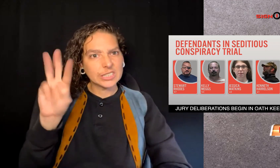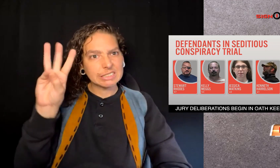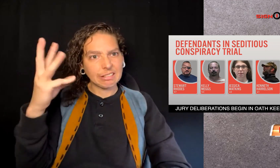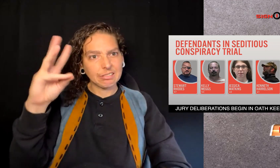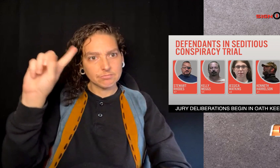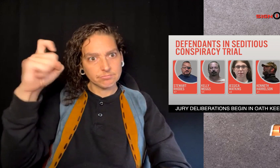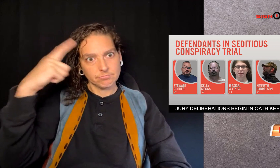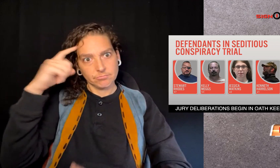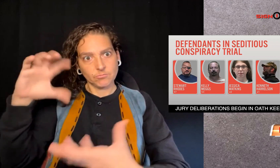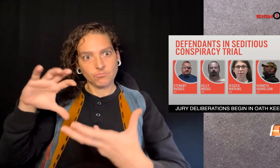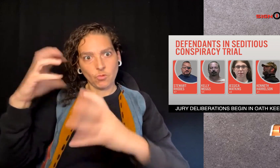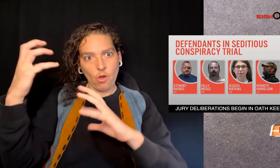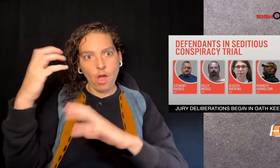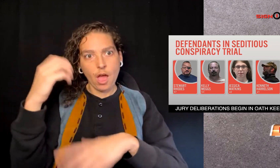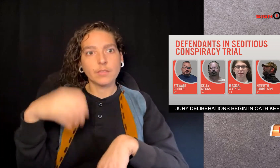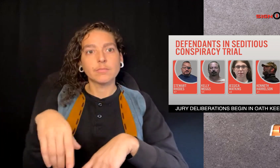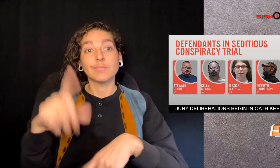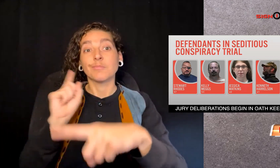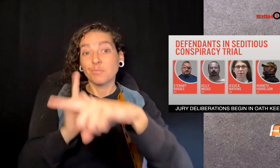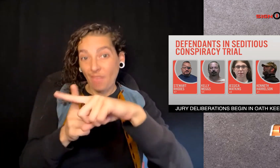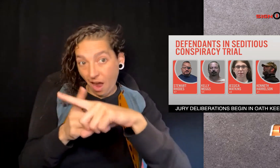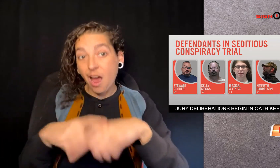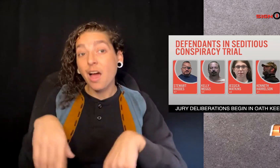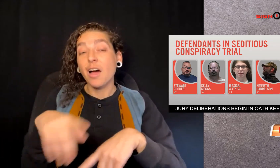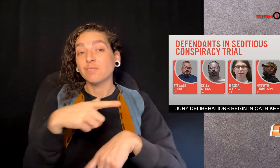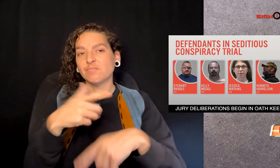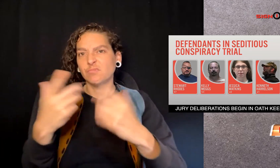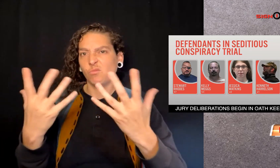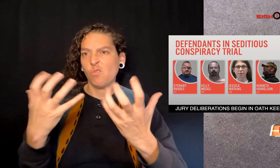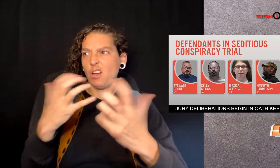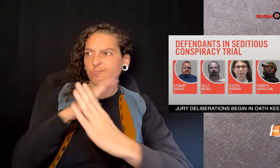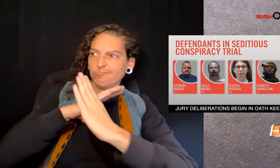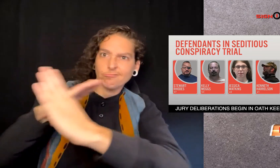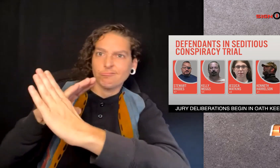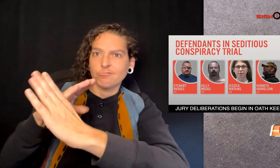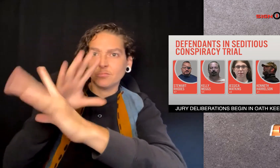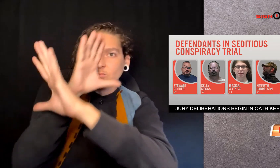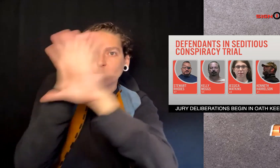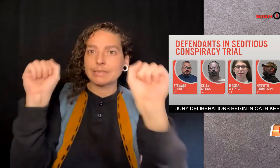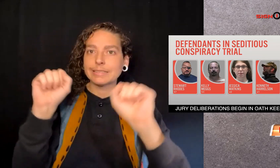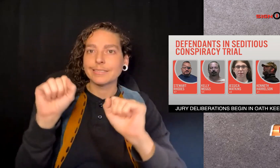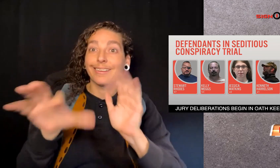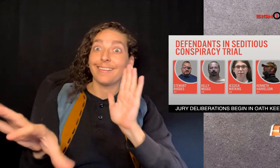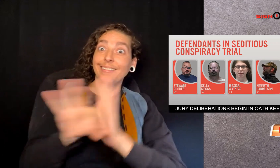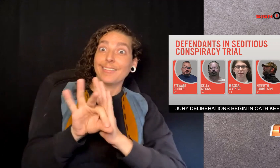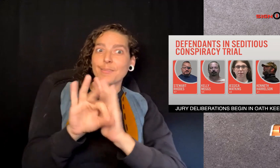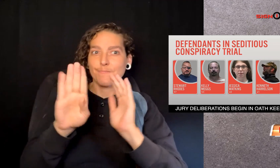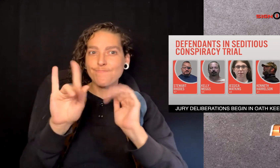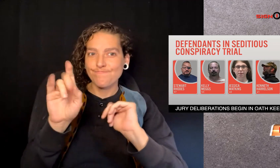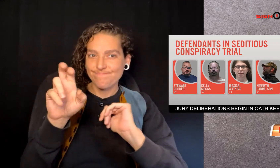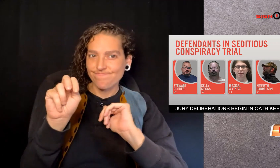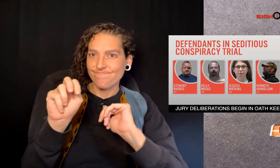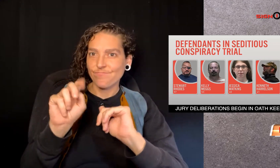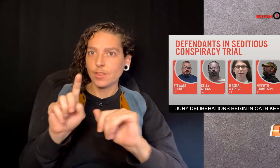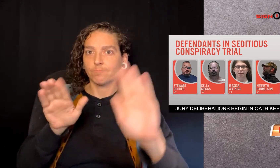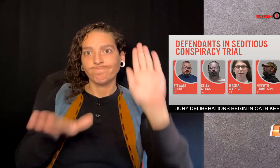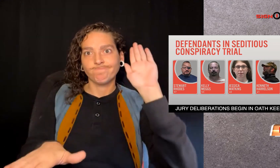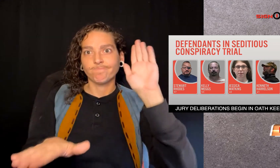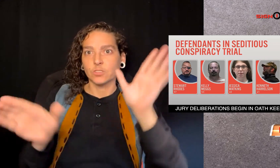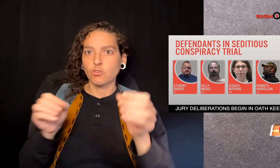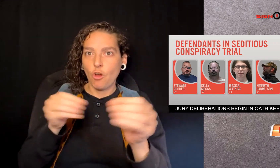6 capitol riot and wanted to prevent then President elect Joe Biden from being sworn